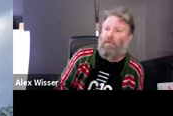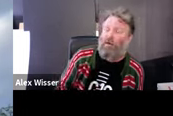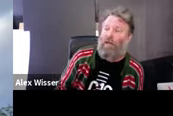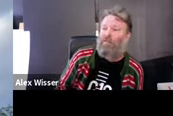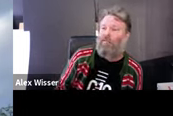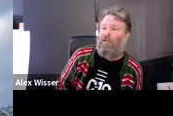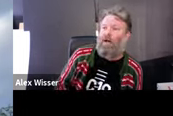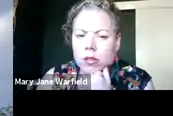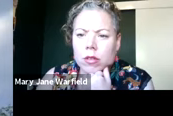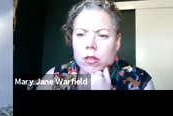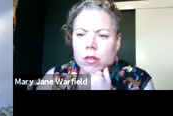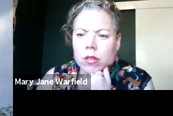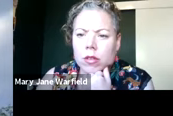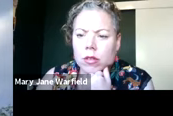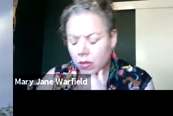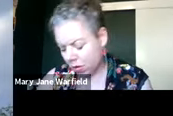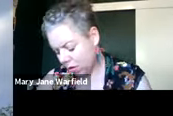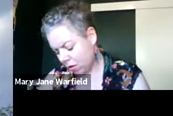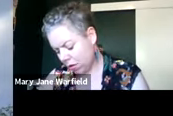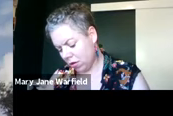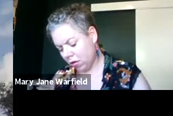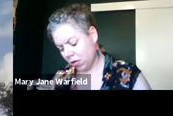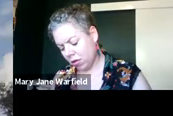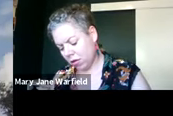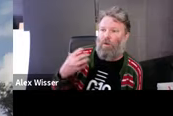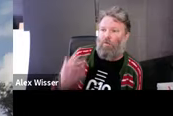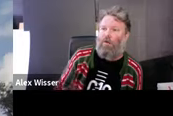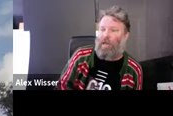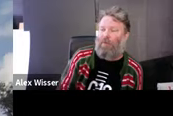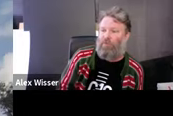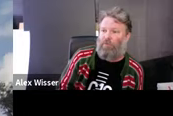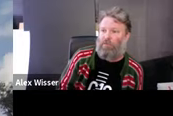And so the question became why do we have to do